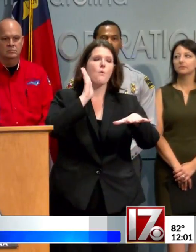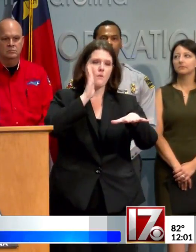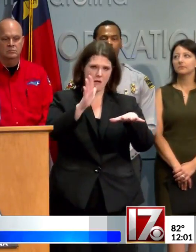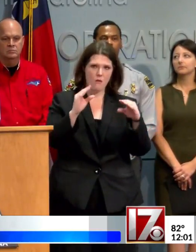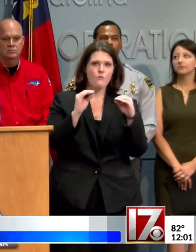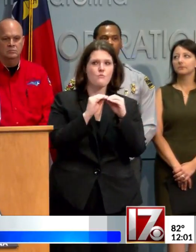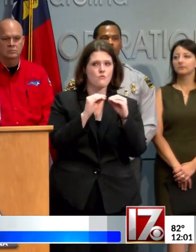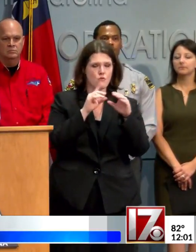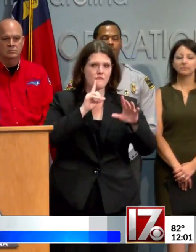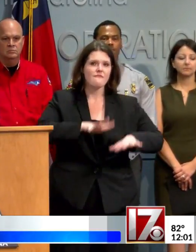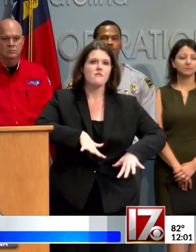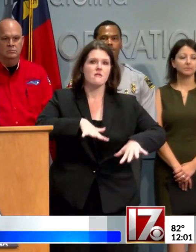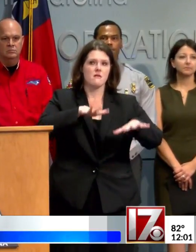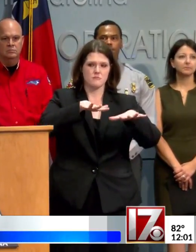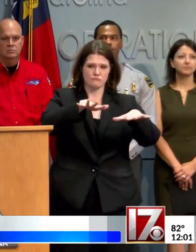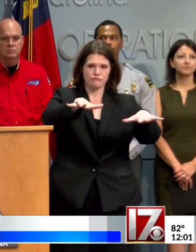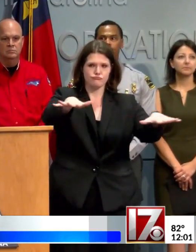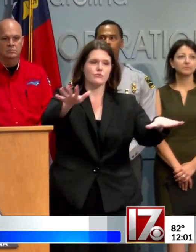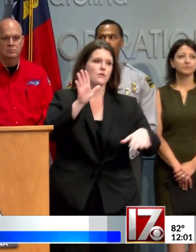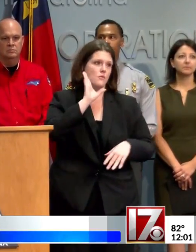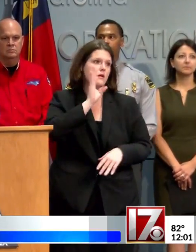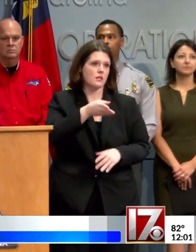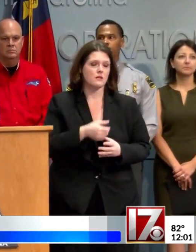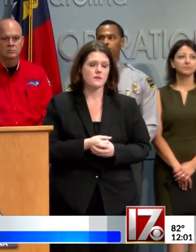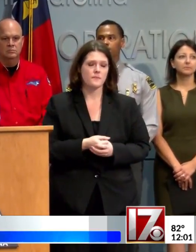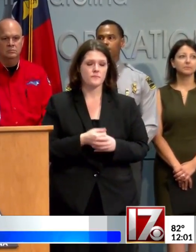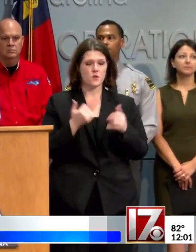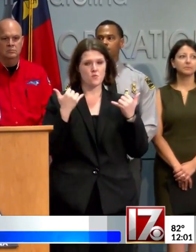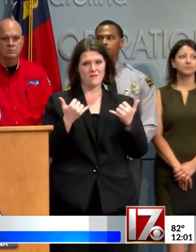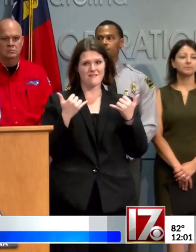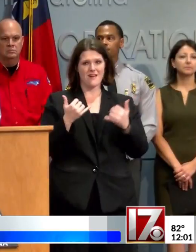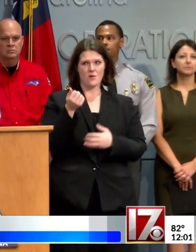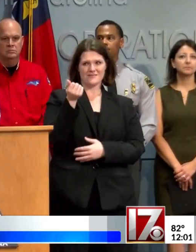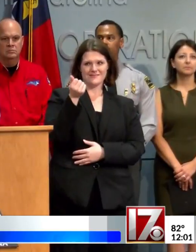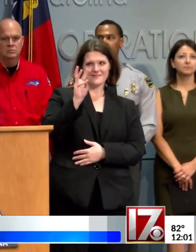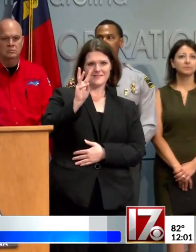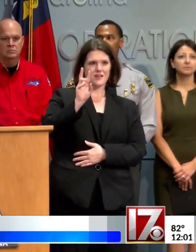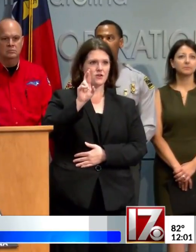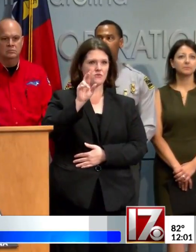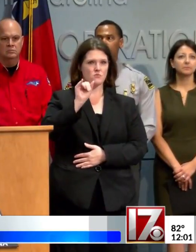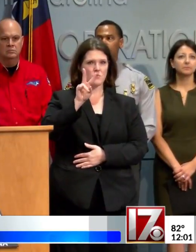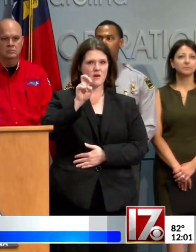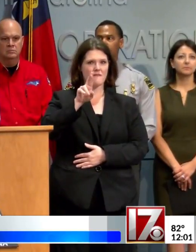FORECAST AND THE SON MAY BE SHINING, RIVERS CONTINUE TO RISE